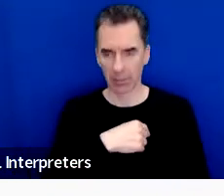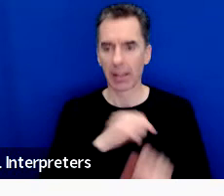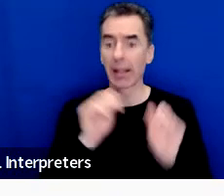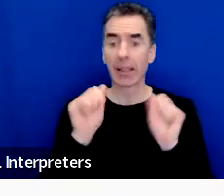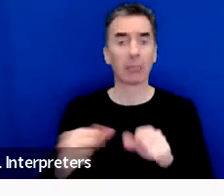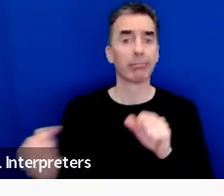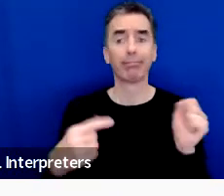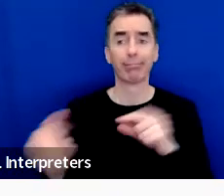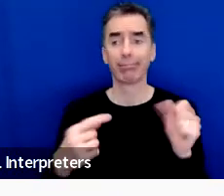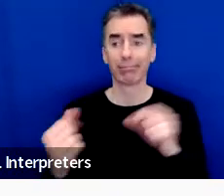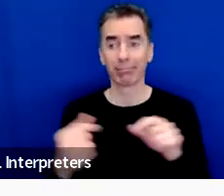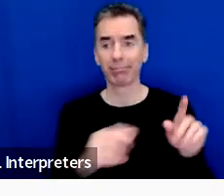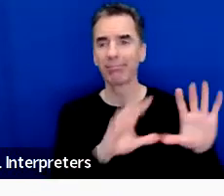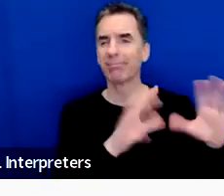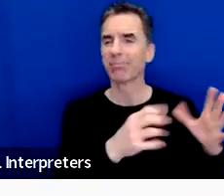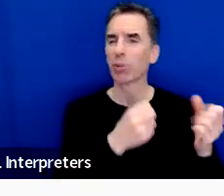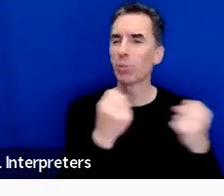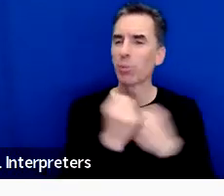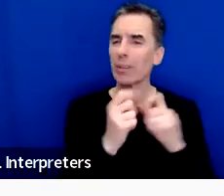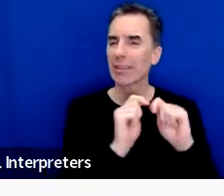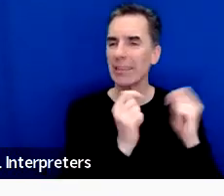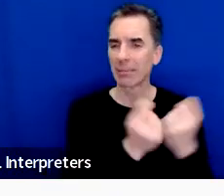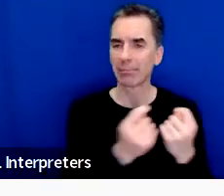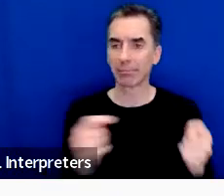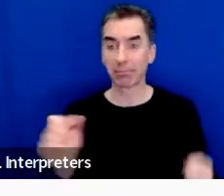to our support team and we generally respond within the hour.